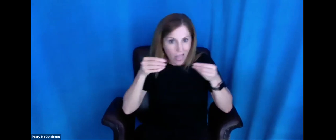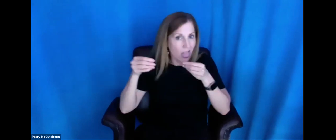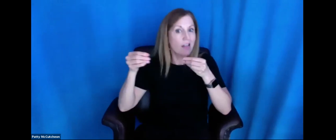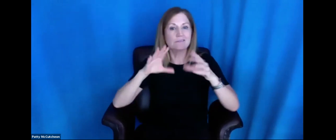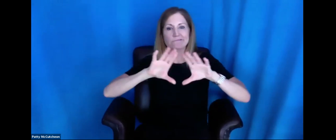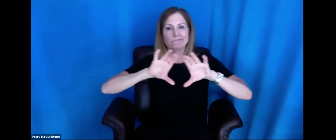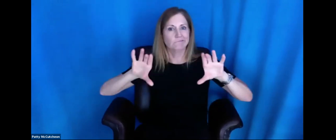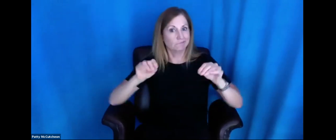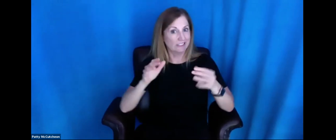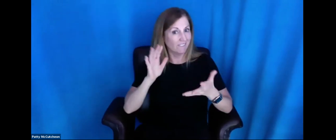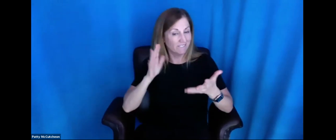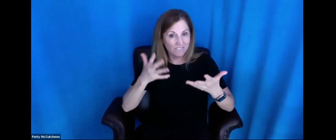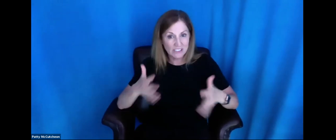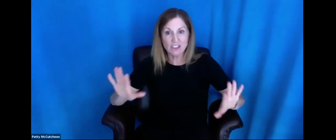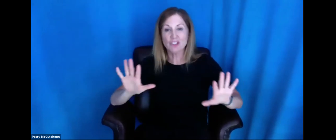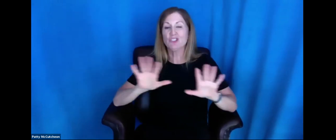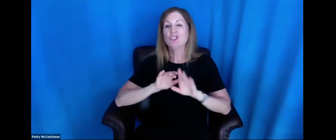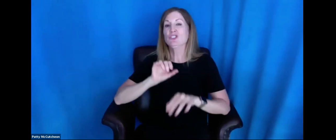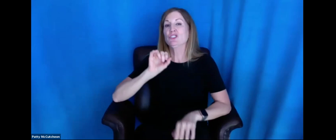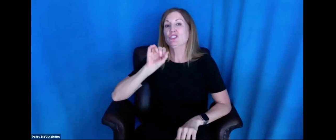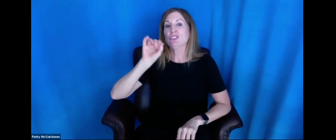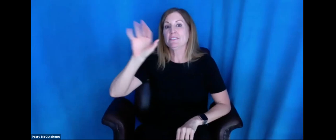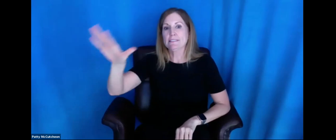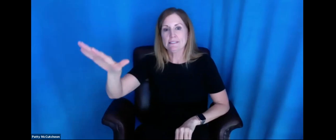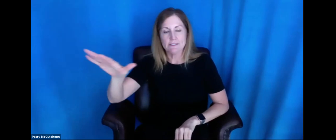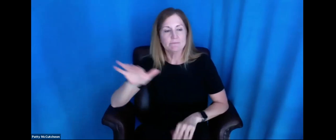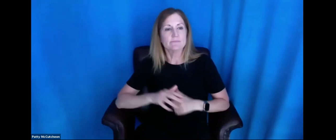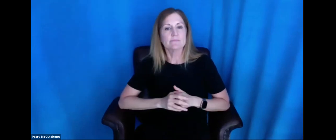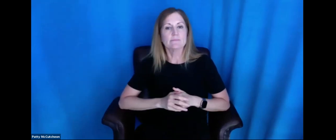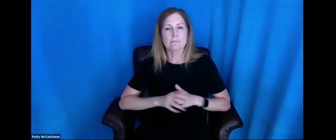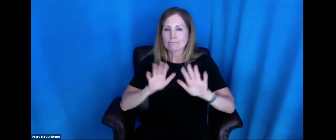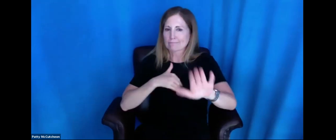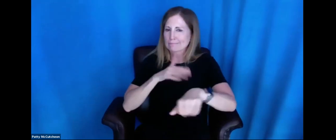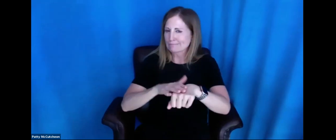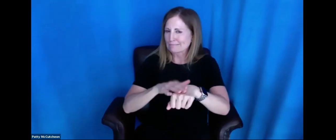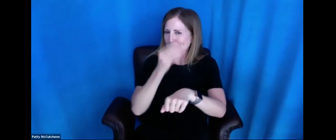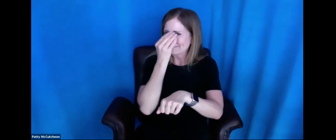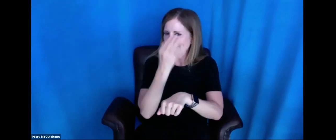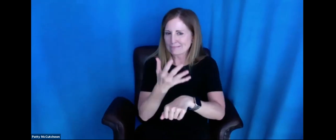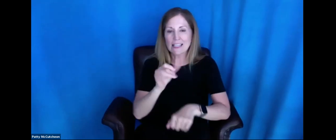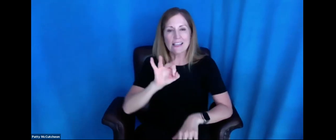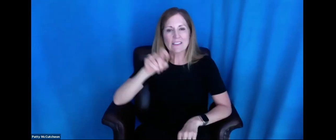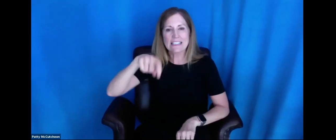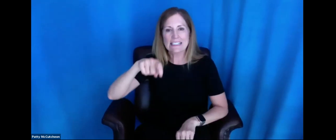I did want to -- to make a little note here that if there is need for a correction, if you've made a